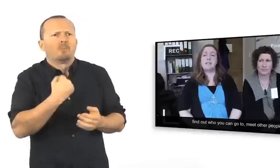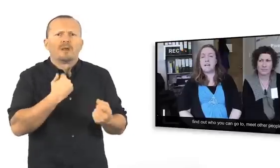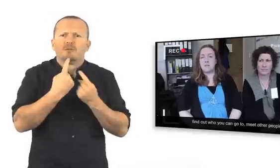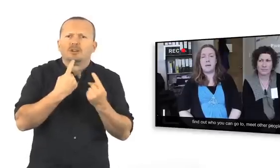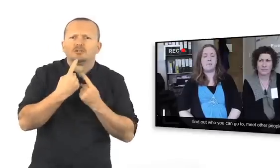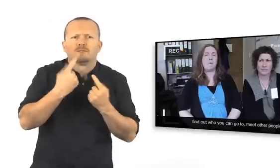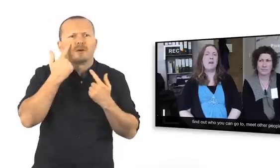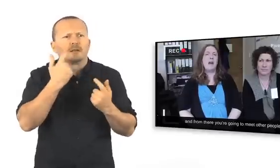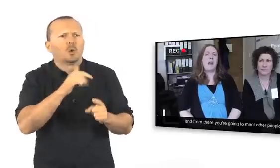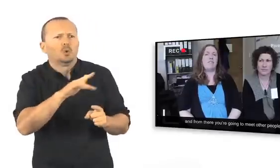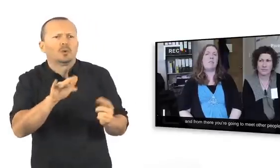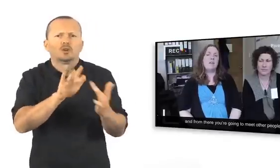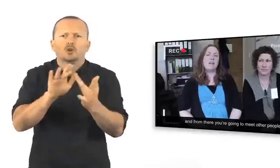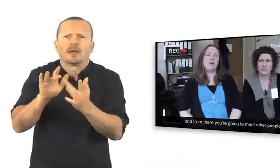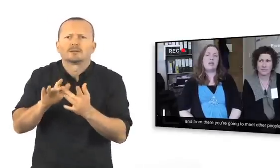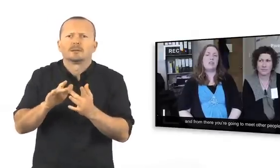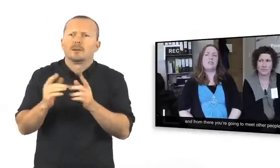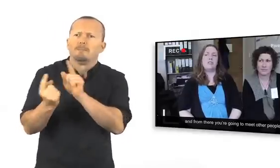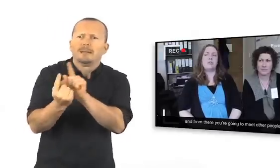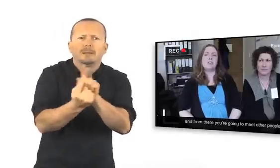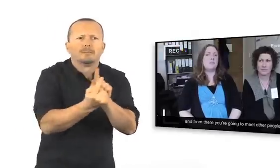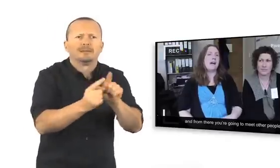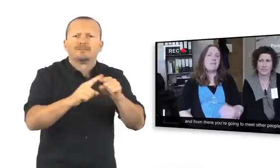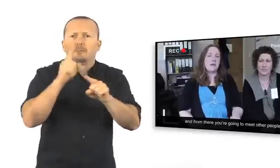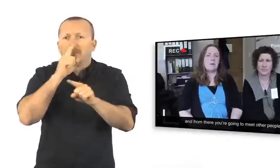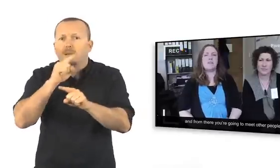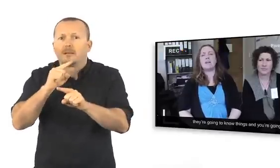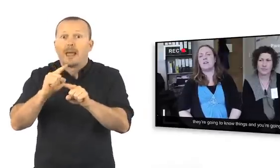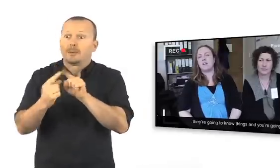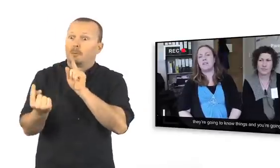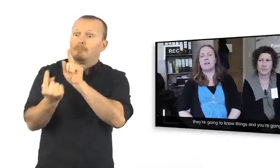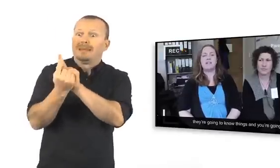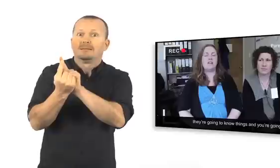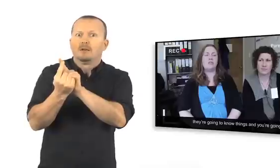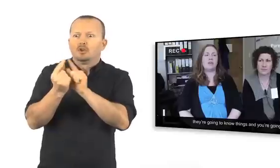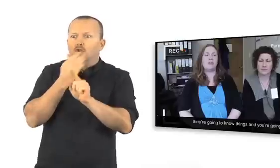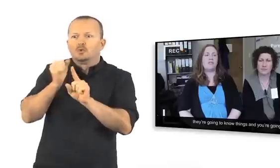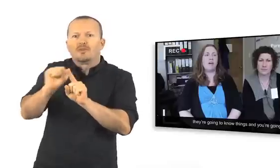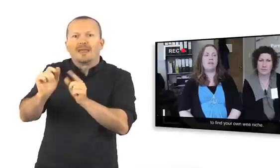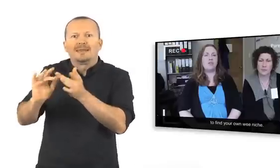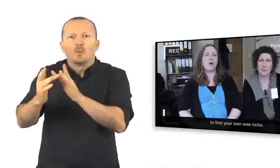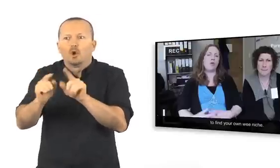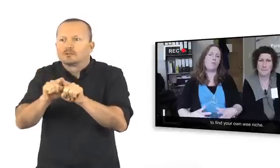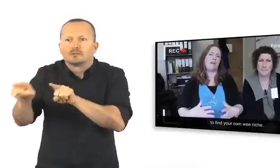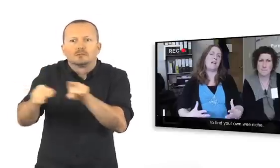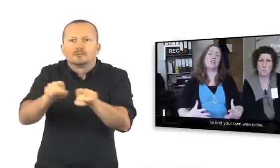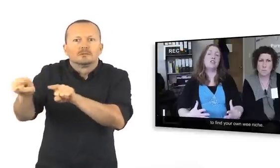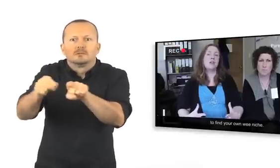meet other people and from there you're going to meet other people and they’re going to know things and you’re going to find your own wee niche.